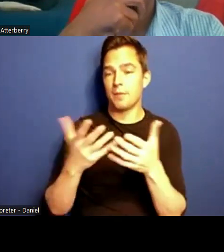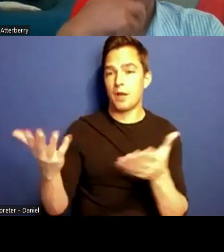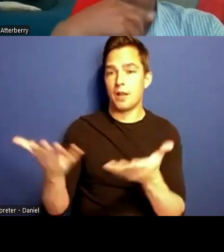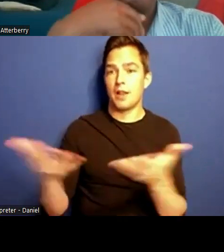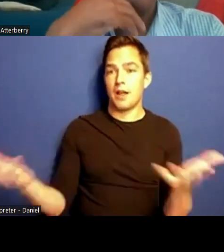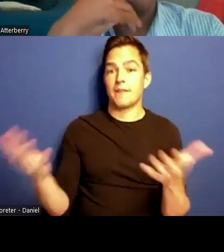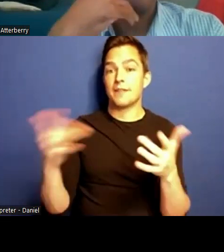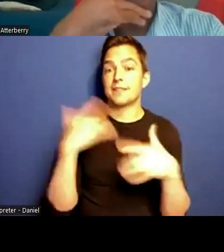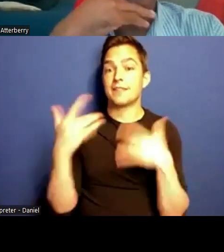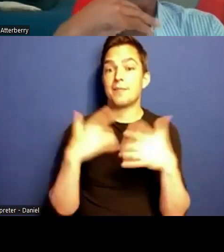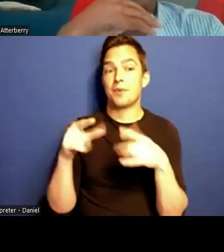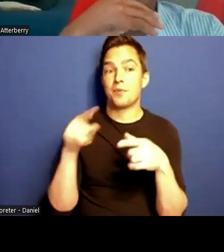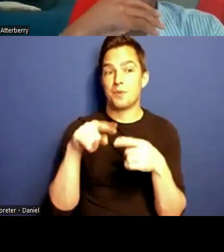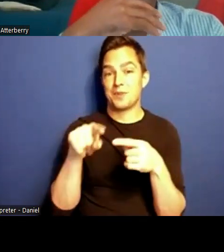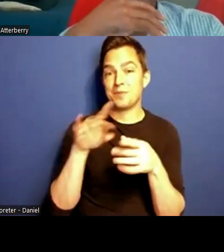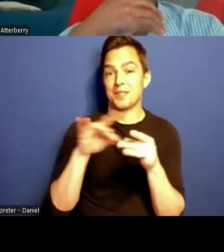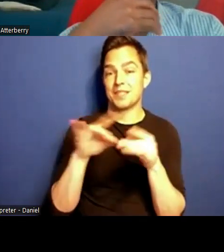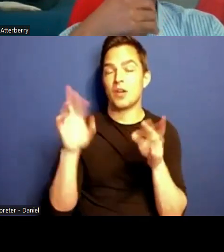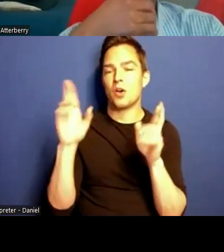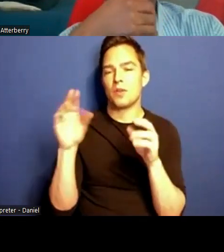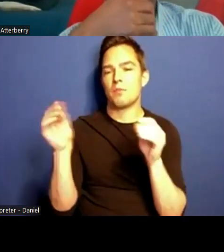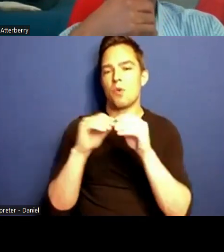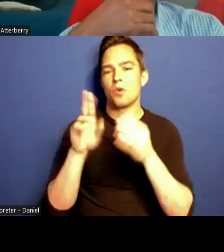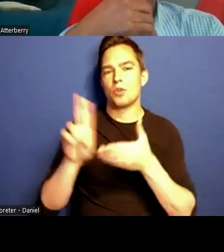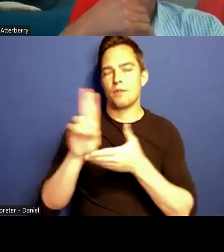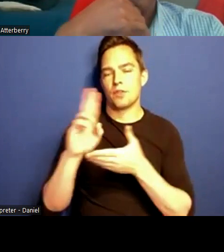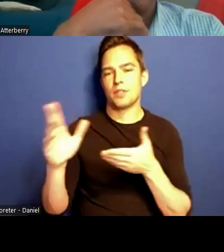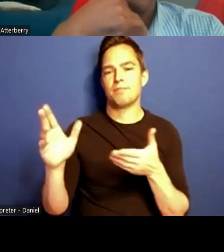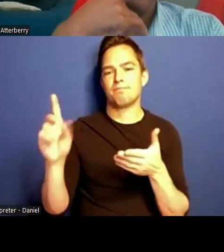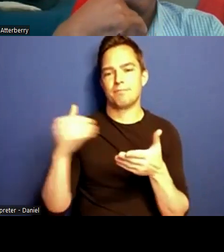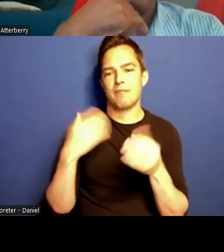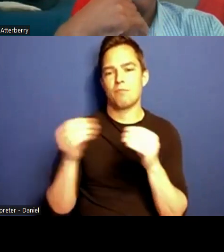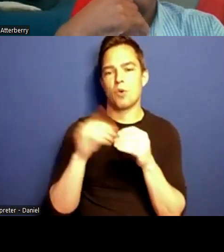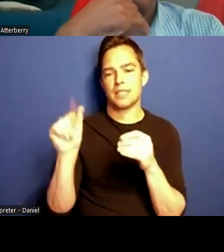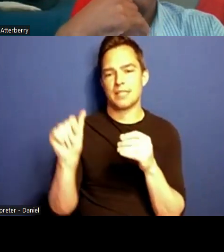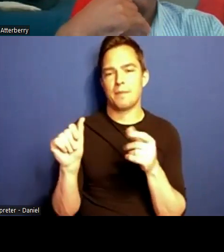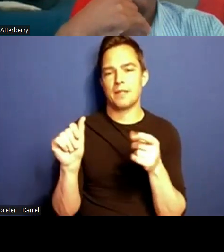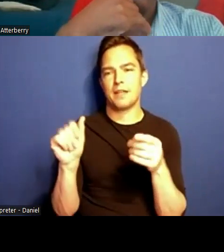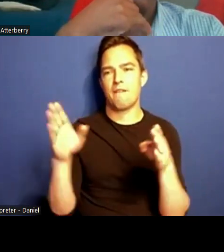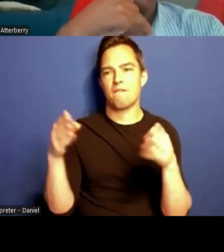mentioned. I really do hope that more universities do have more disability-focused programs. So,